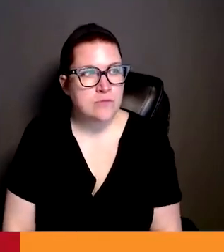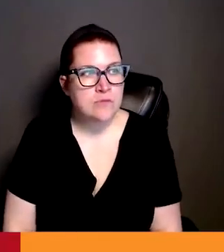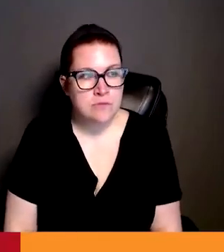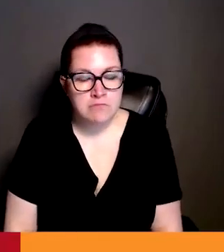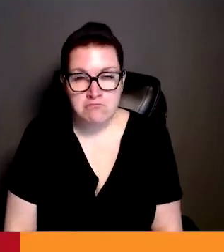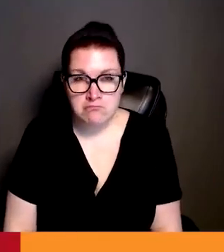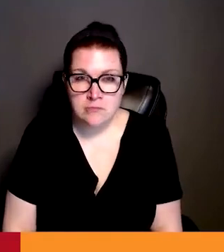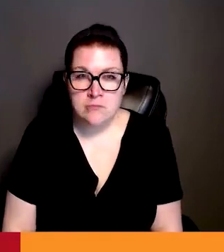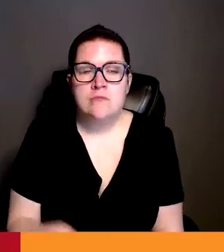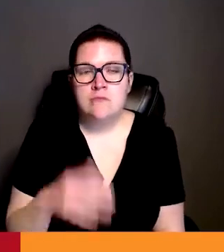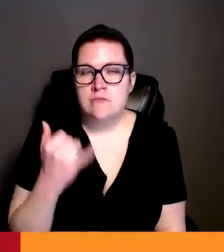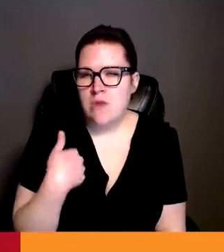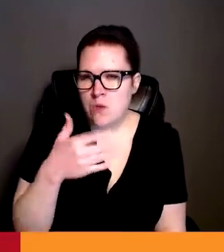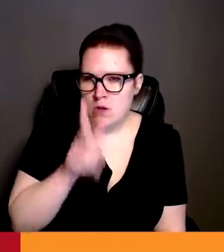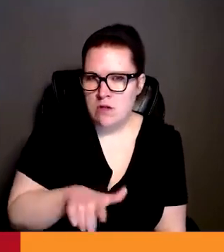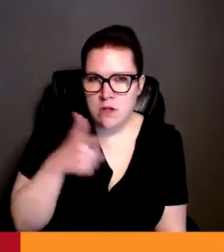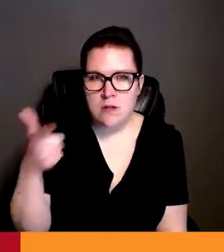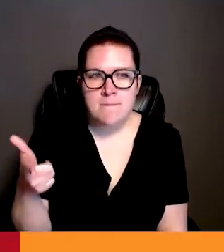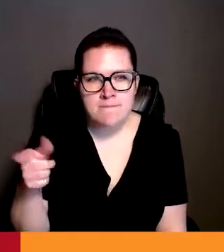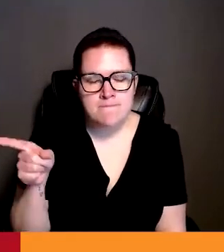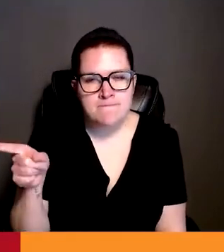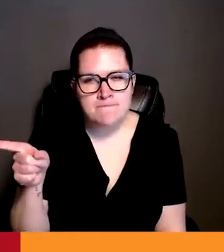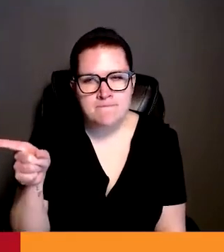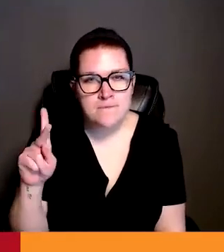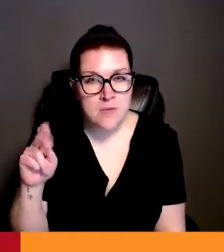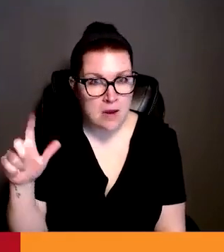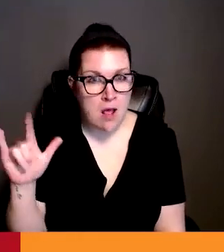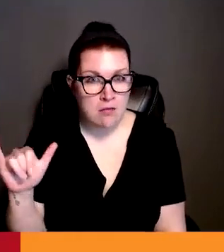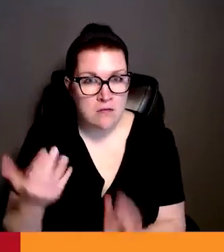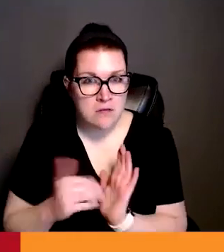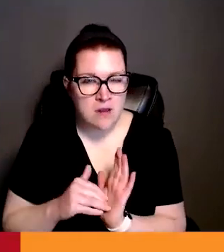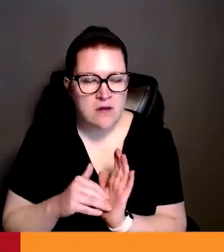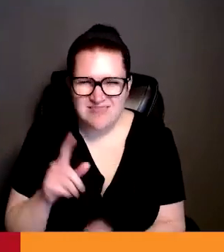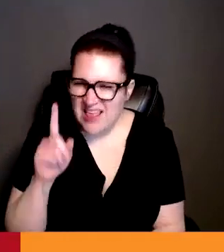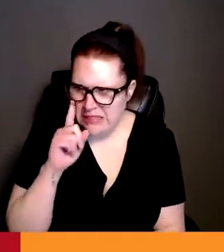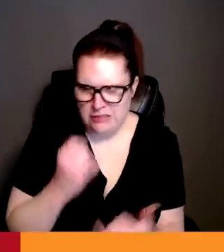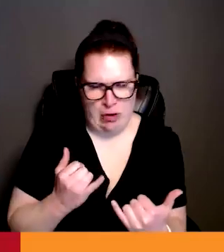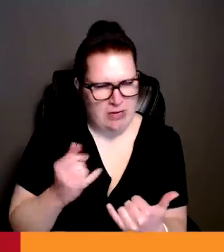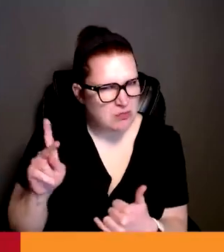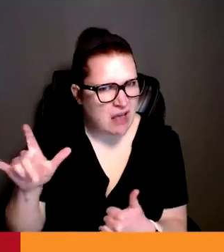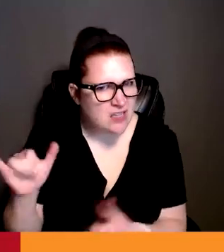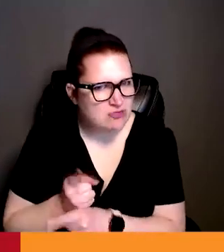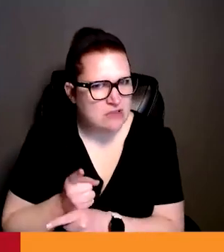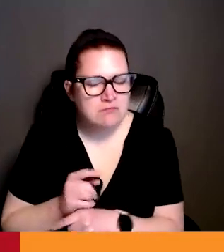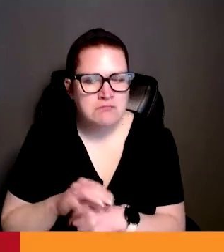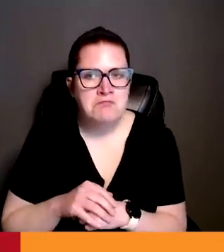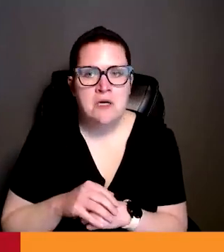So, I'm going to turn it over to Kelly. I believe at this point, but one of the things that we wanted